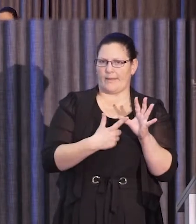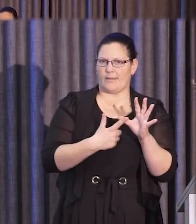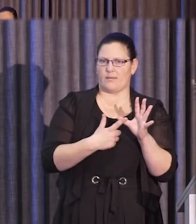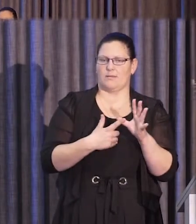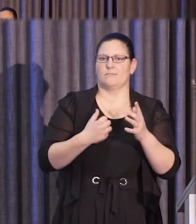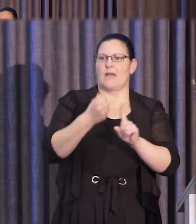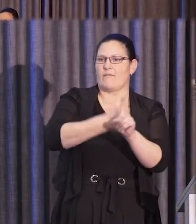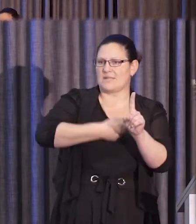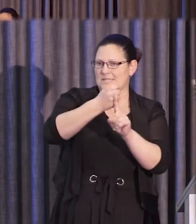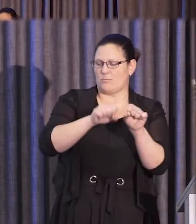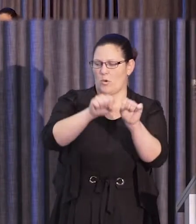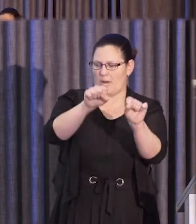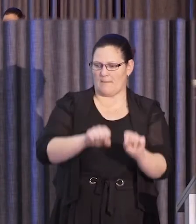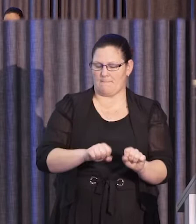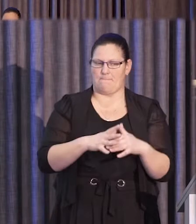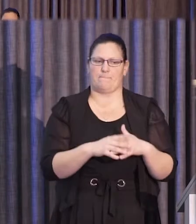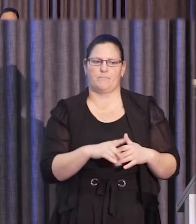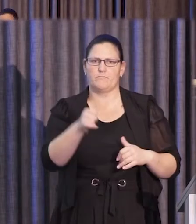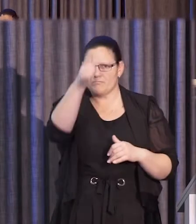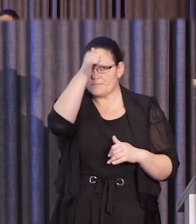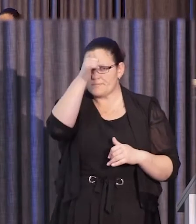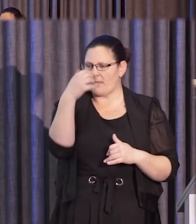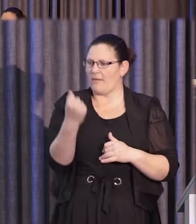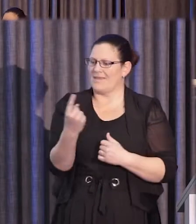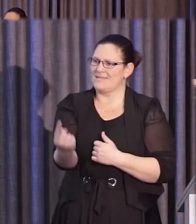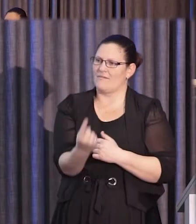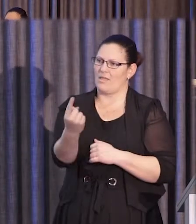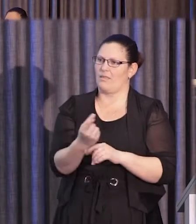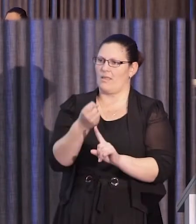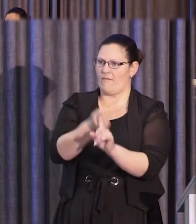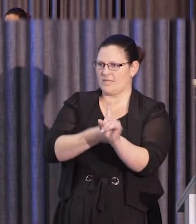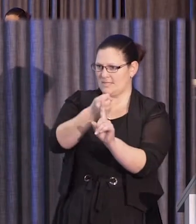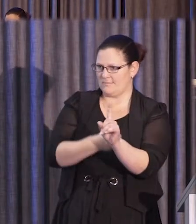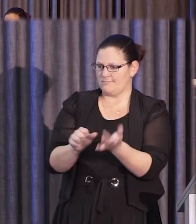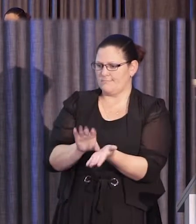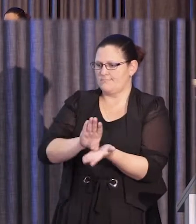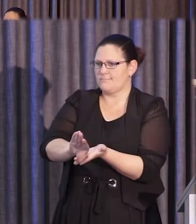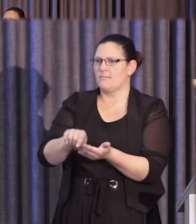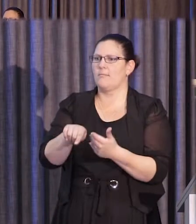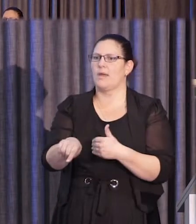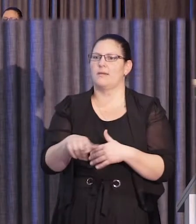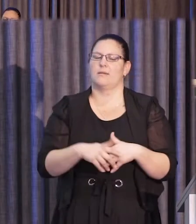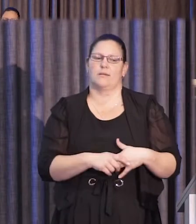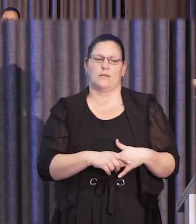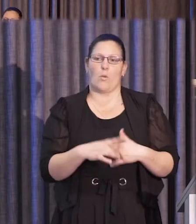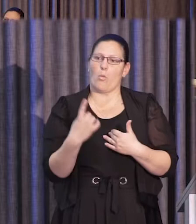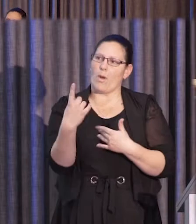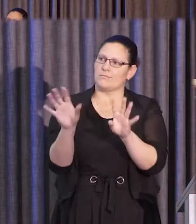So, some of you might know that the state has funded individual advocacy, which is about an organization that you can go to